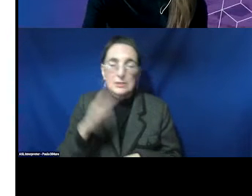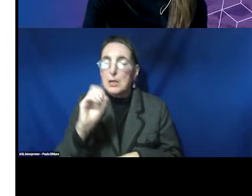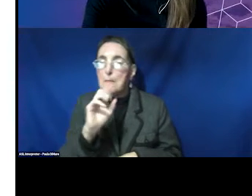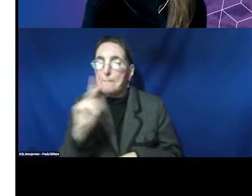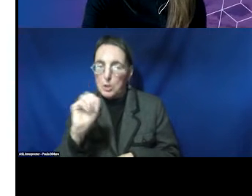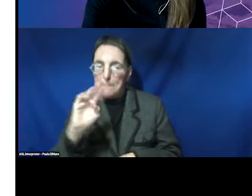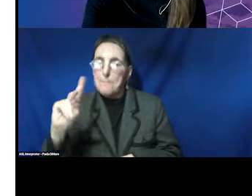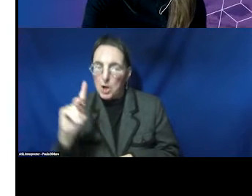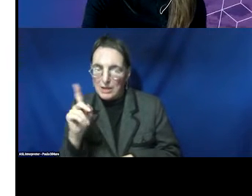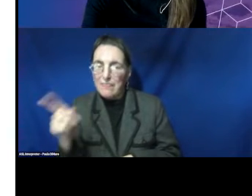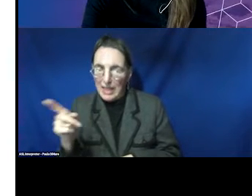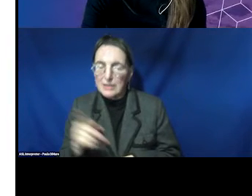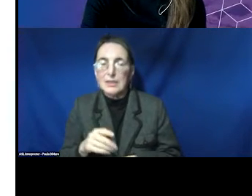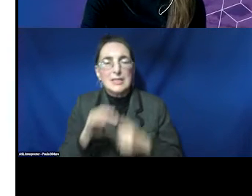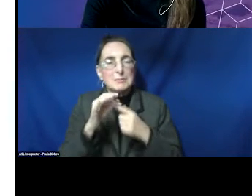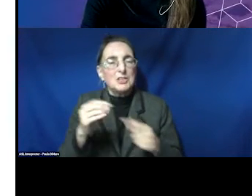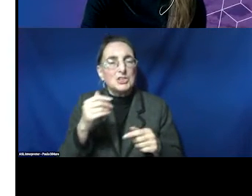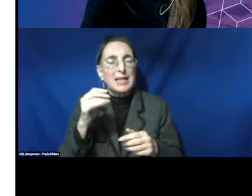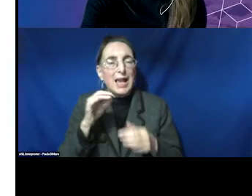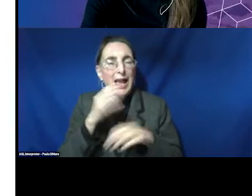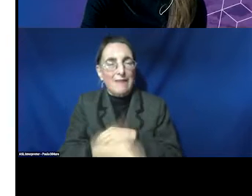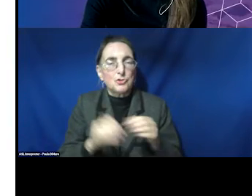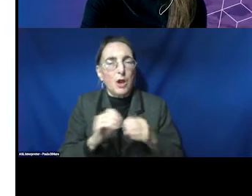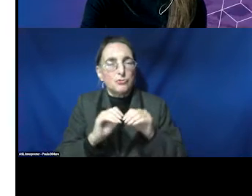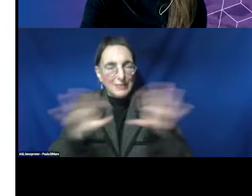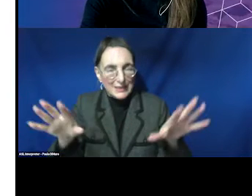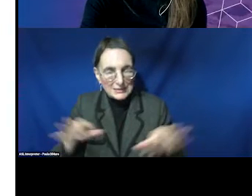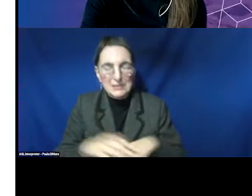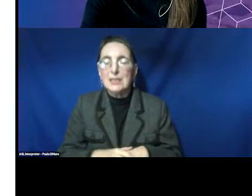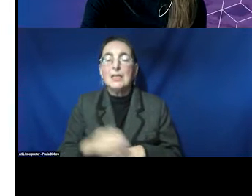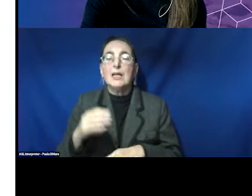I will highlight we are adding how-to guides.